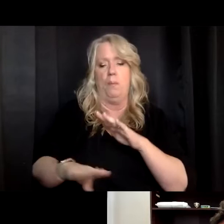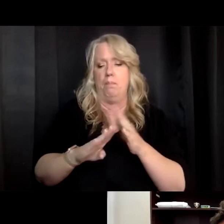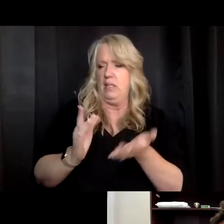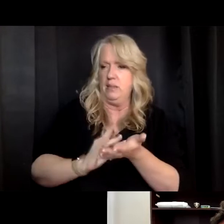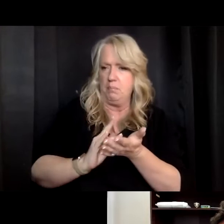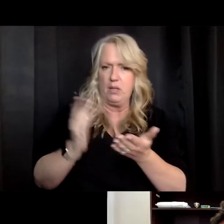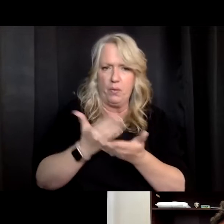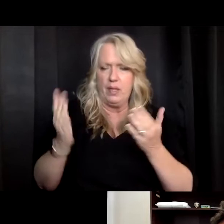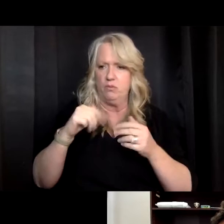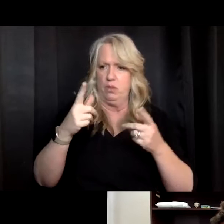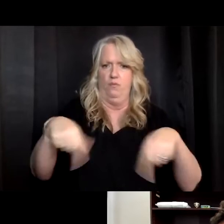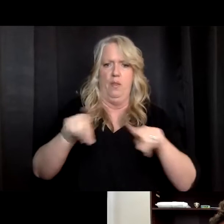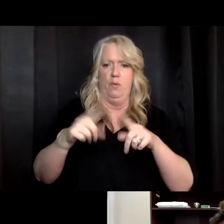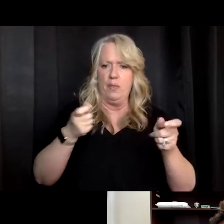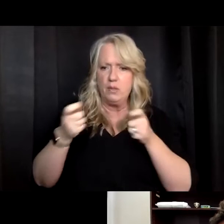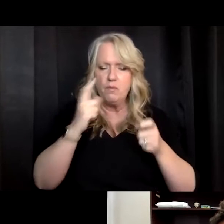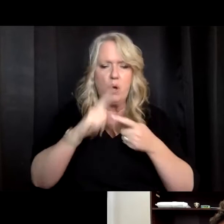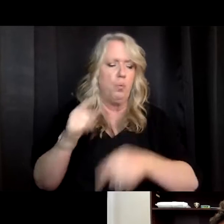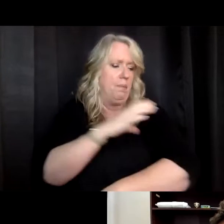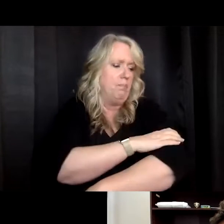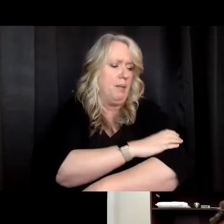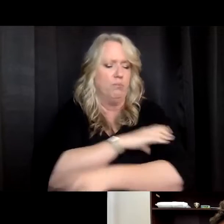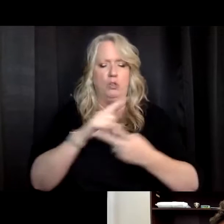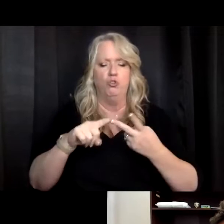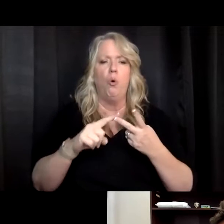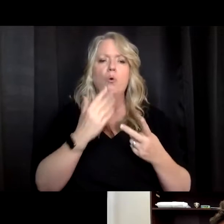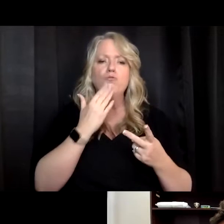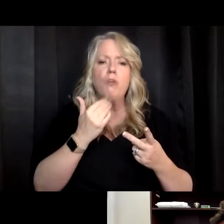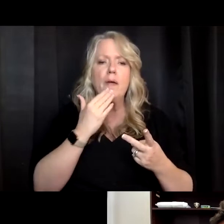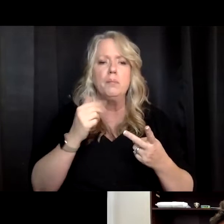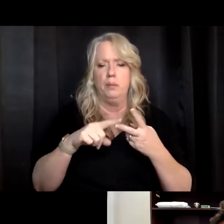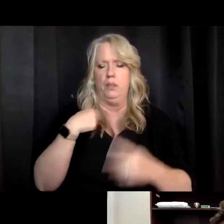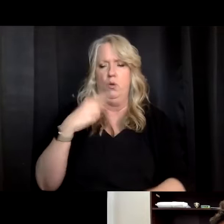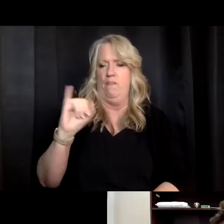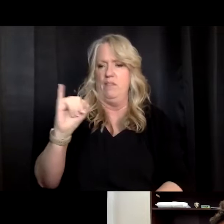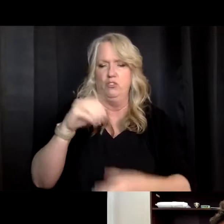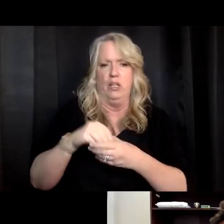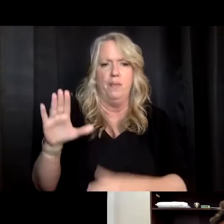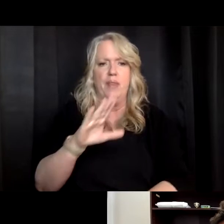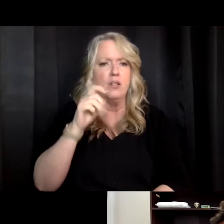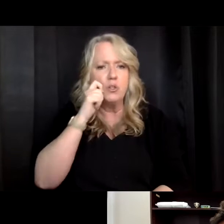S NOT JUST FOR MENTAL HEALTH, SUBUSES, NEEDS FOR BASIC MEDICAL CARE, THINGS, THEY'RE DEALING